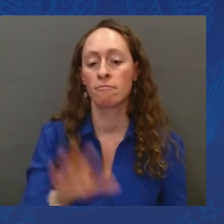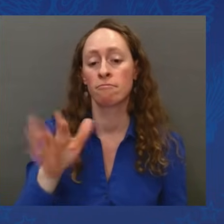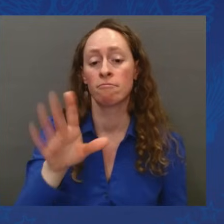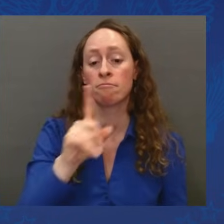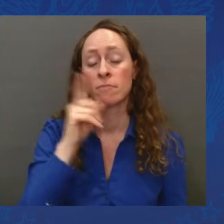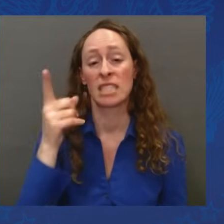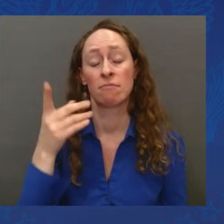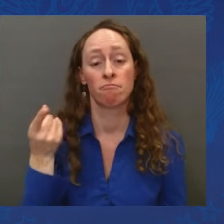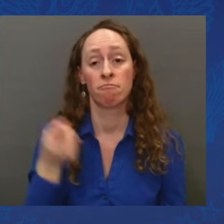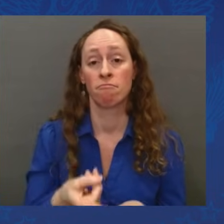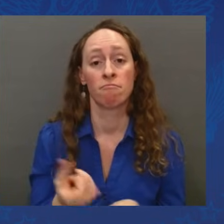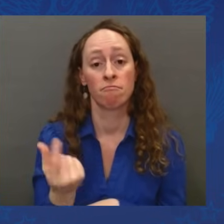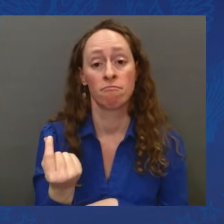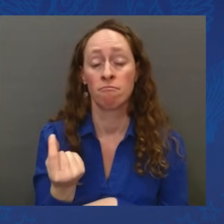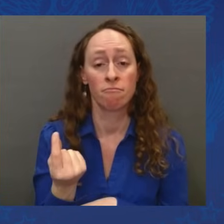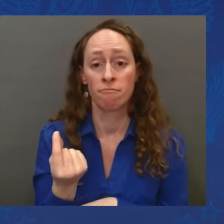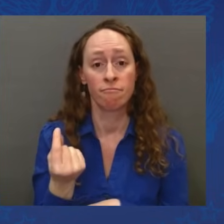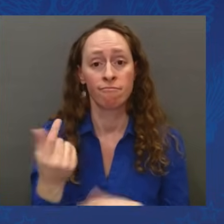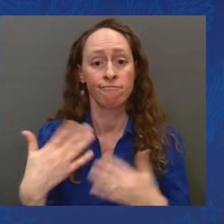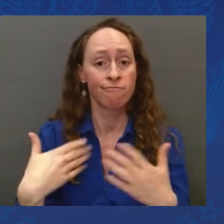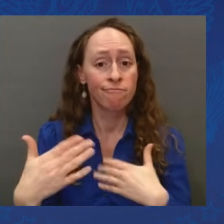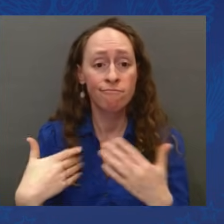Number two, you may recall: I did a few little things like get the Quad together,